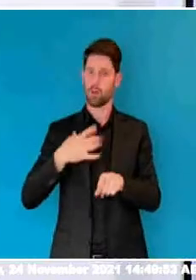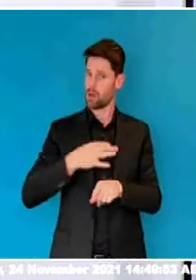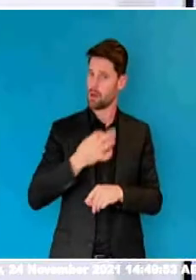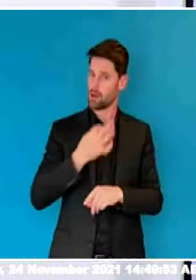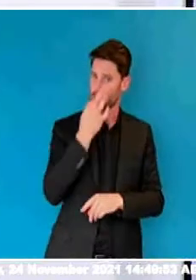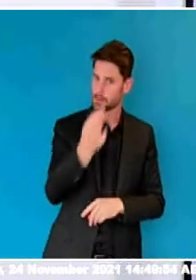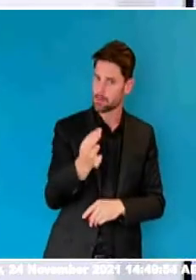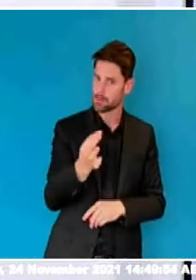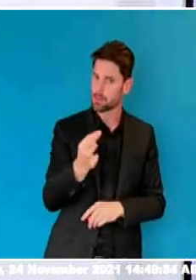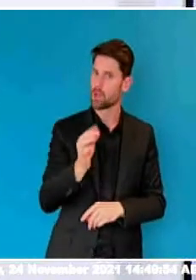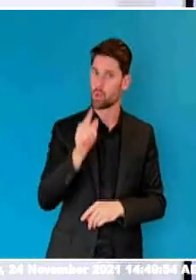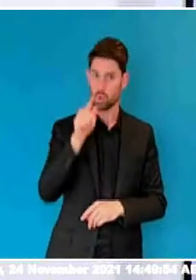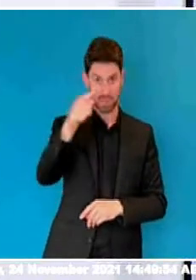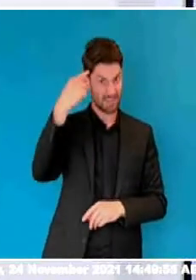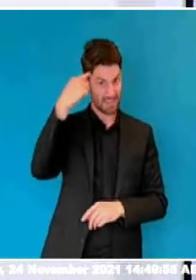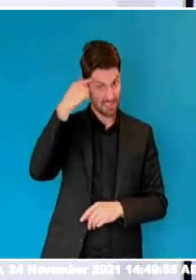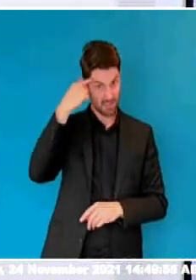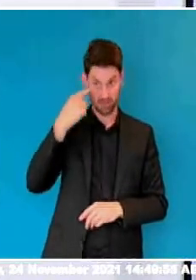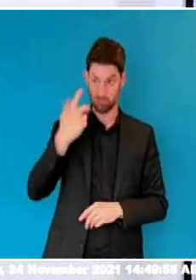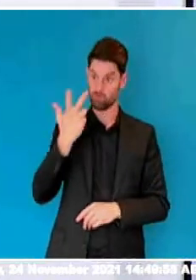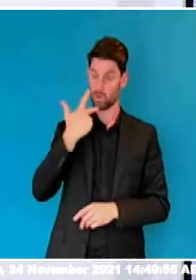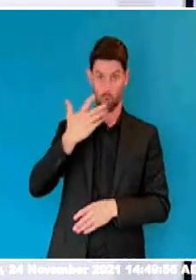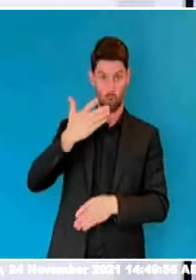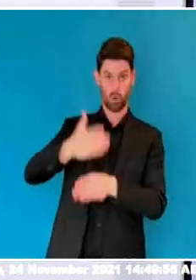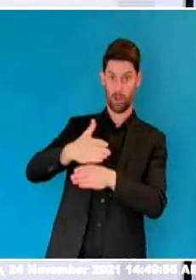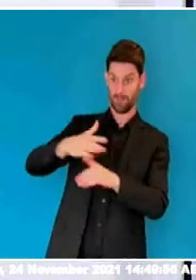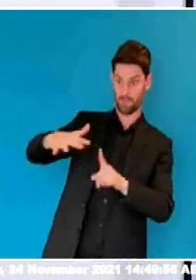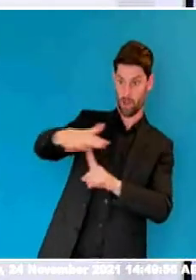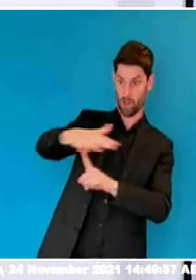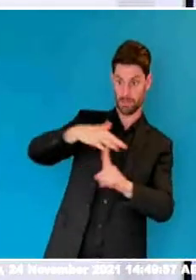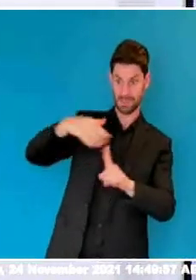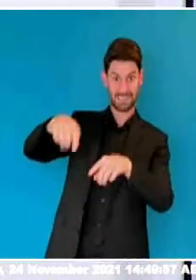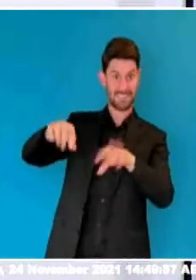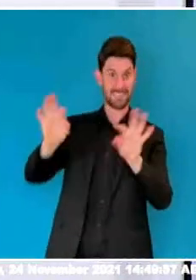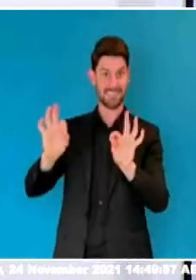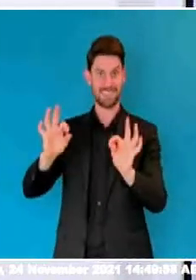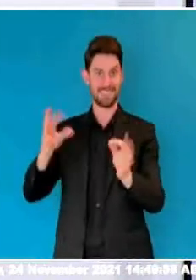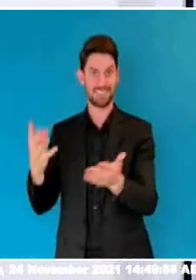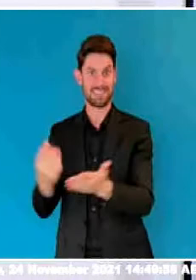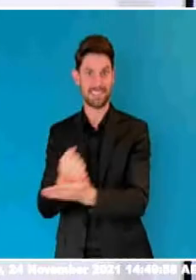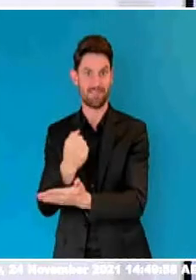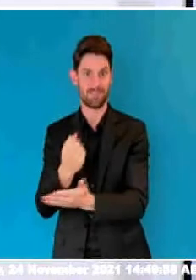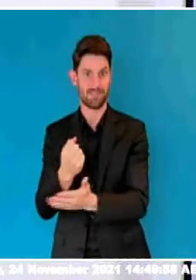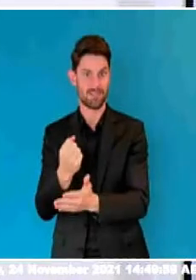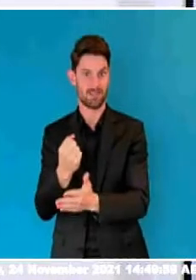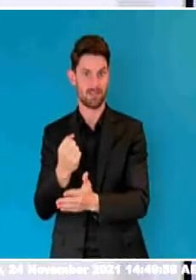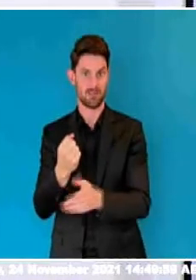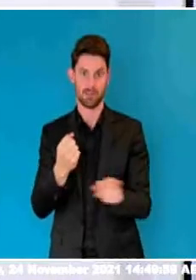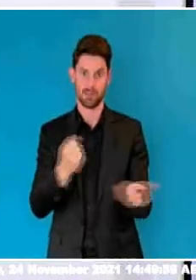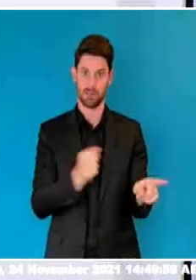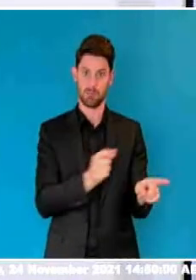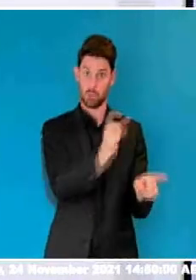a working environment that's not safe for people to be able to disclose, which may have